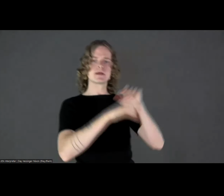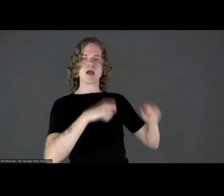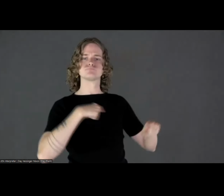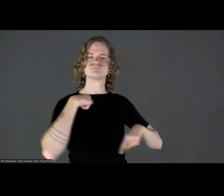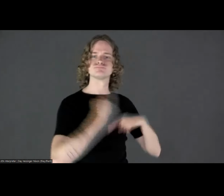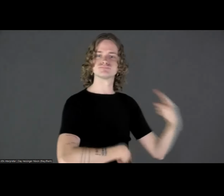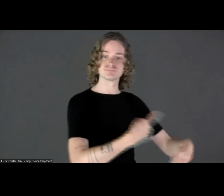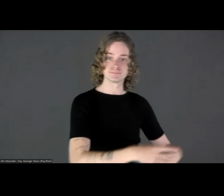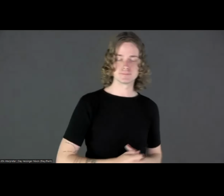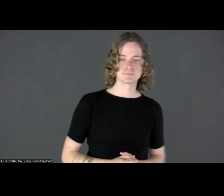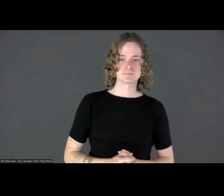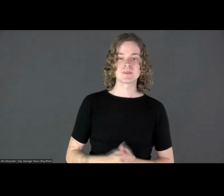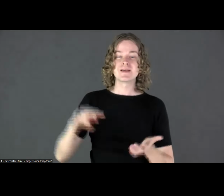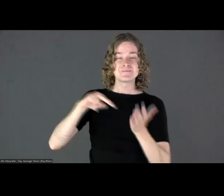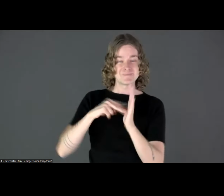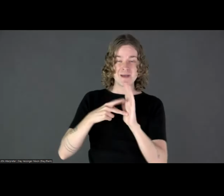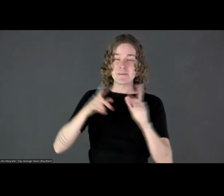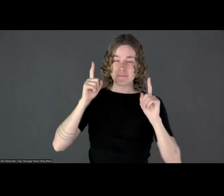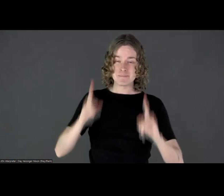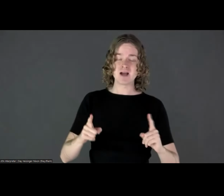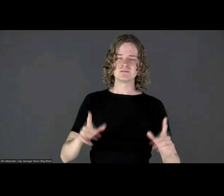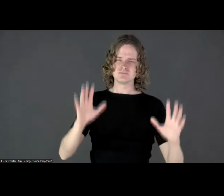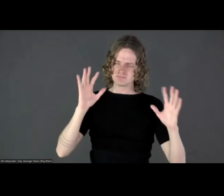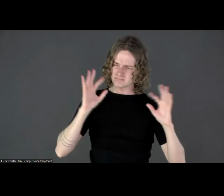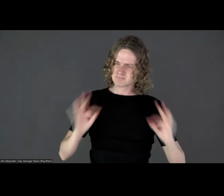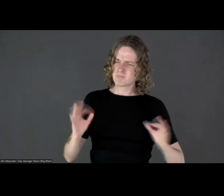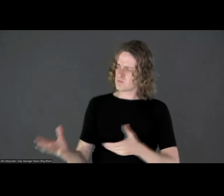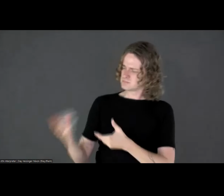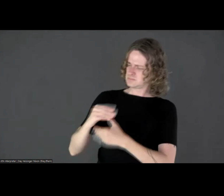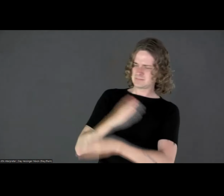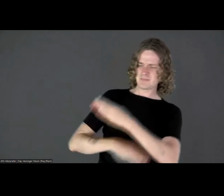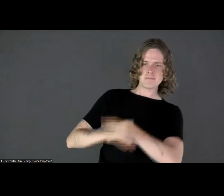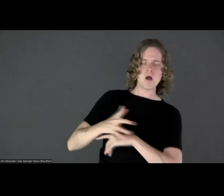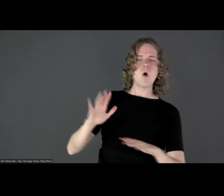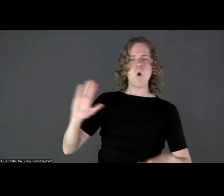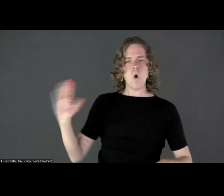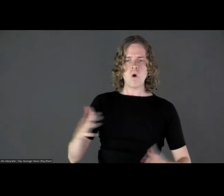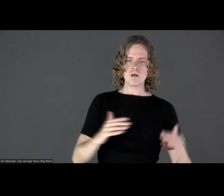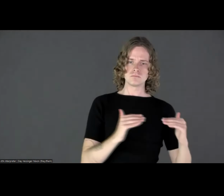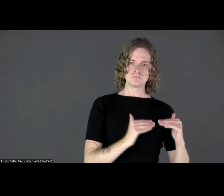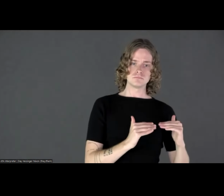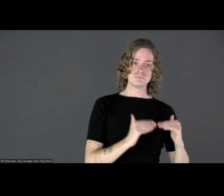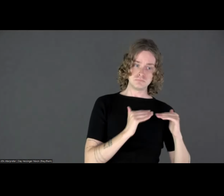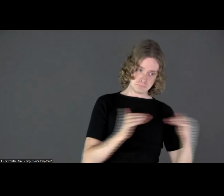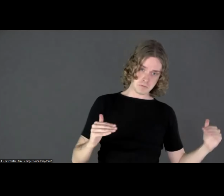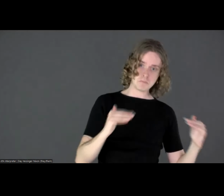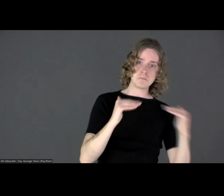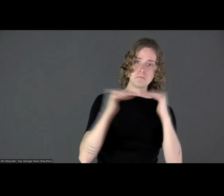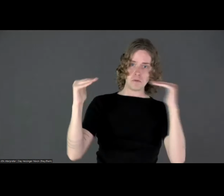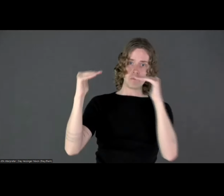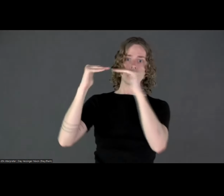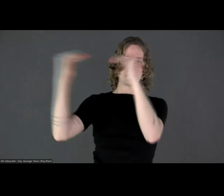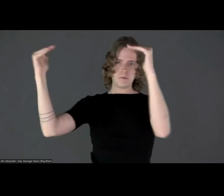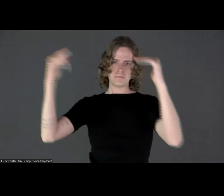all stages of the decision making process and all level of implementation of project Guidelines and